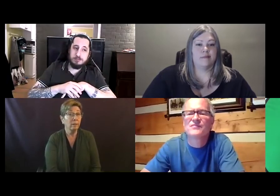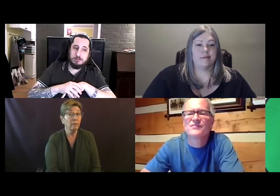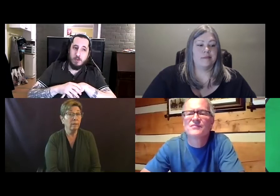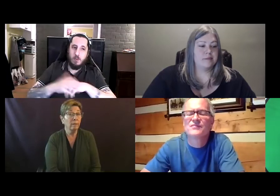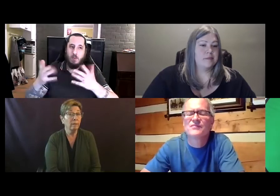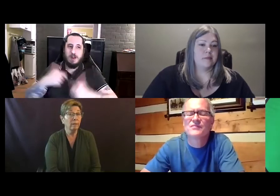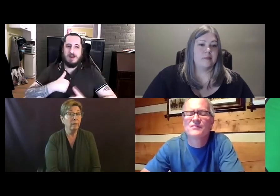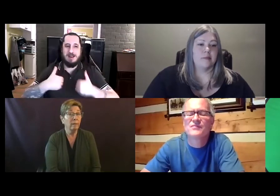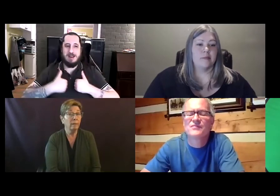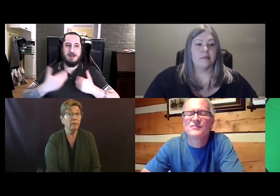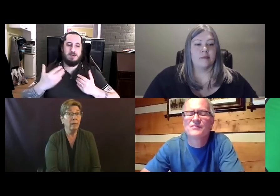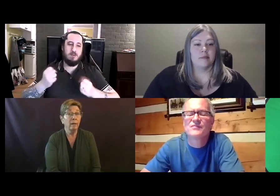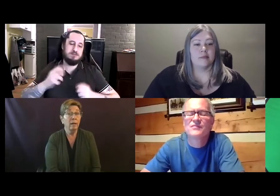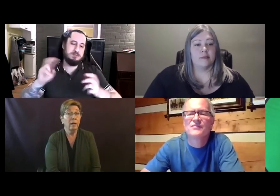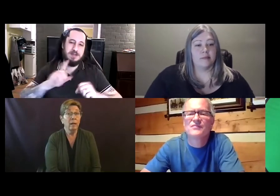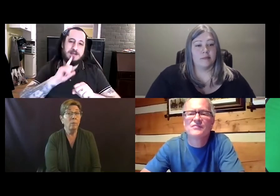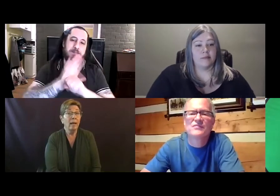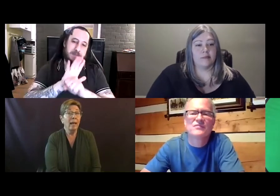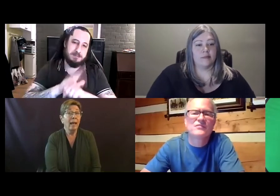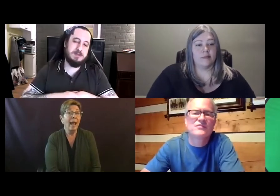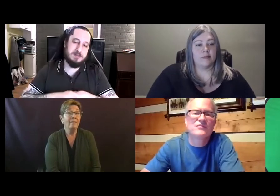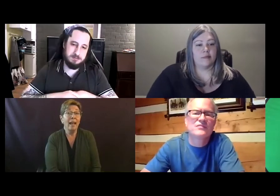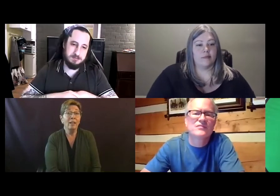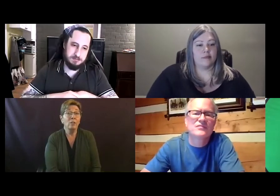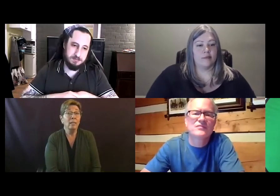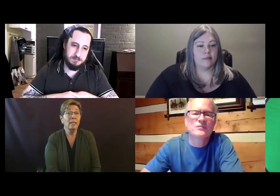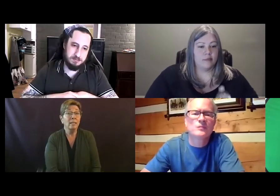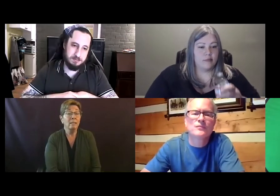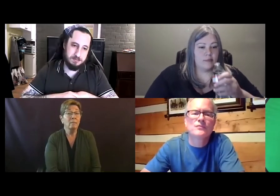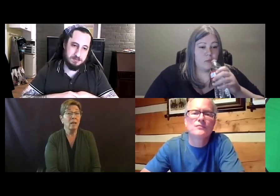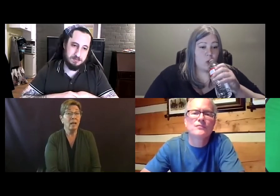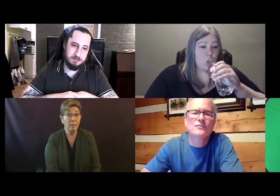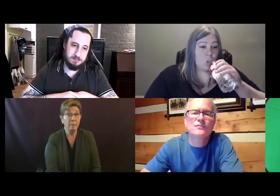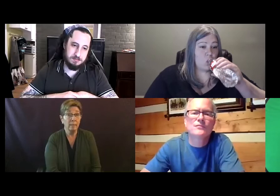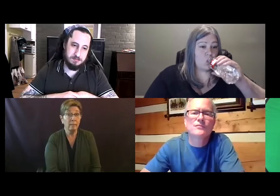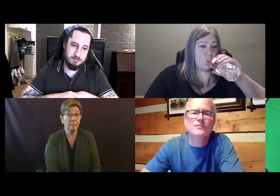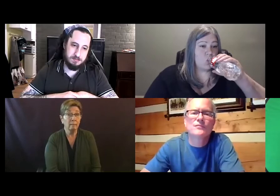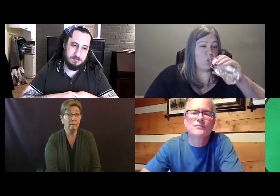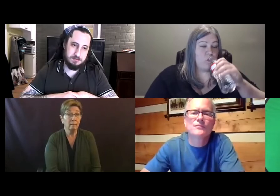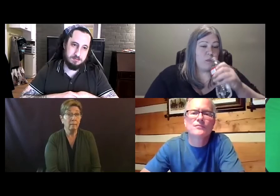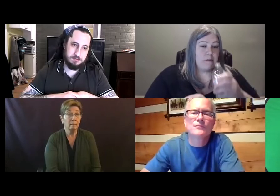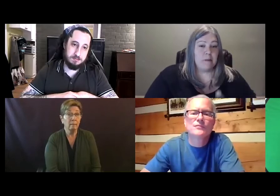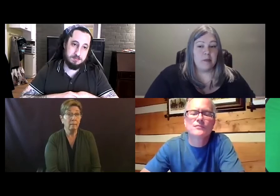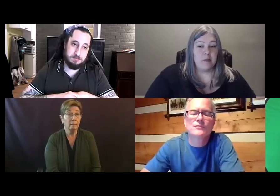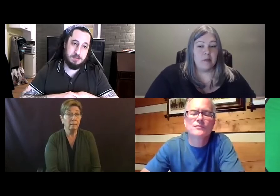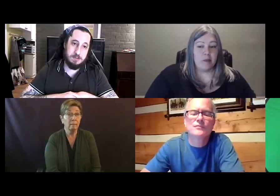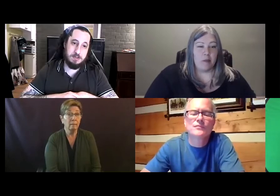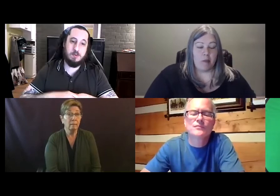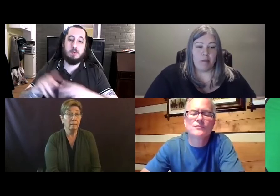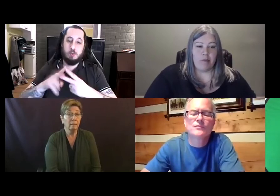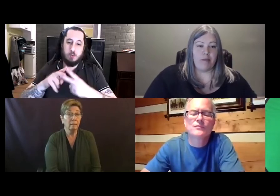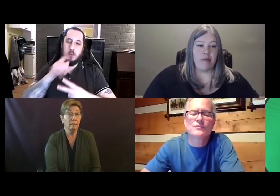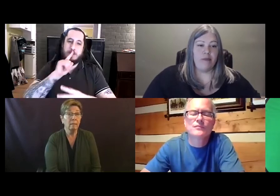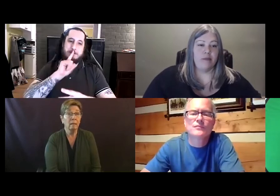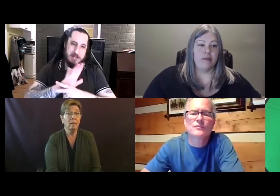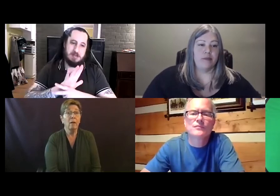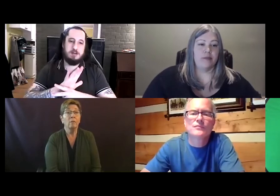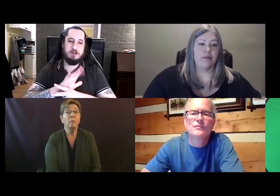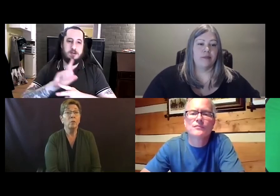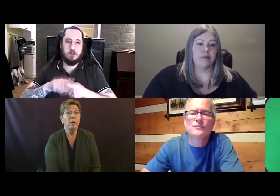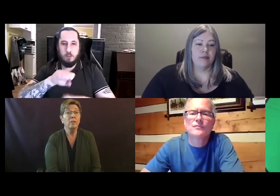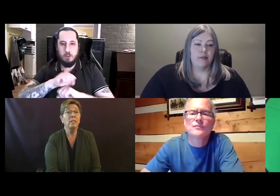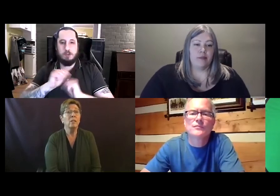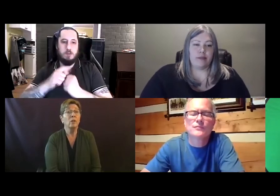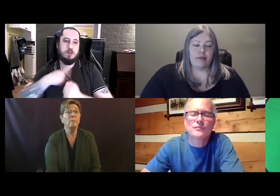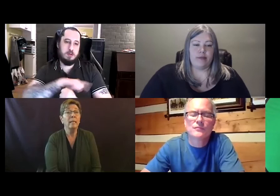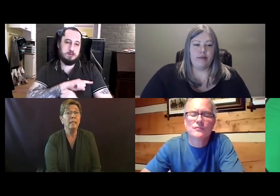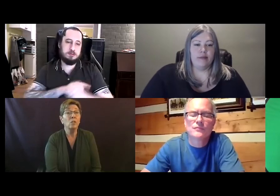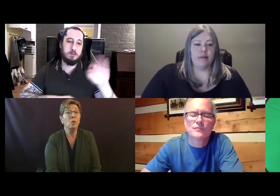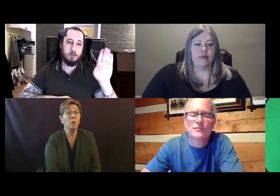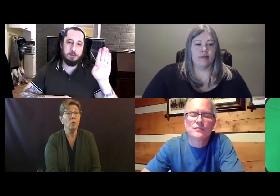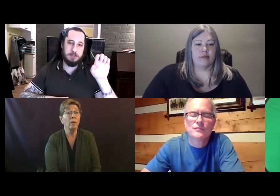What I have actually is a commitment from two agencies that are committed to work with